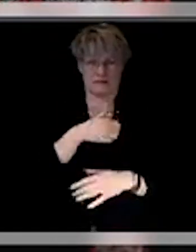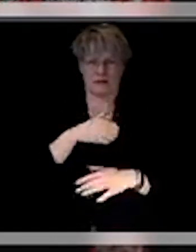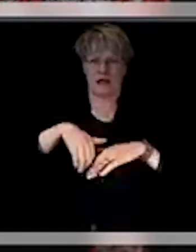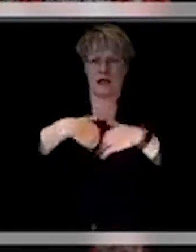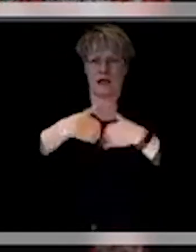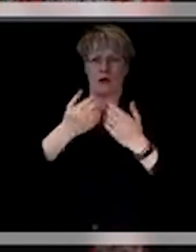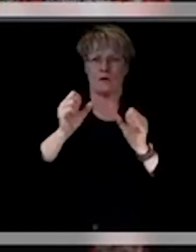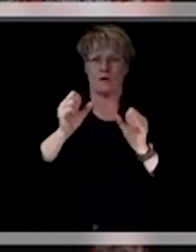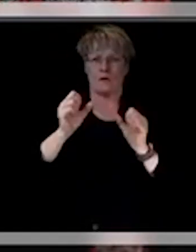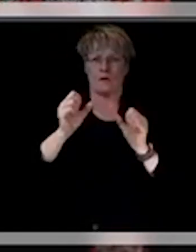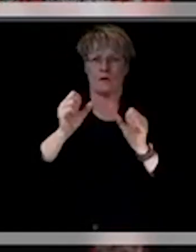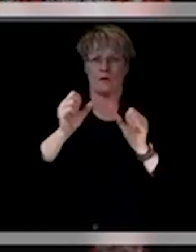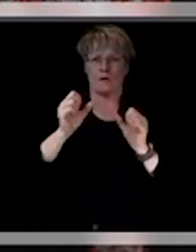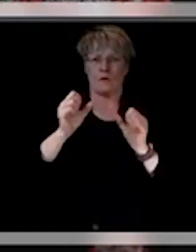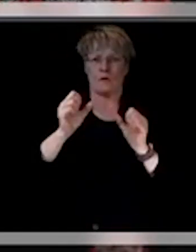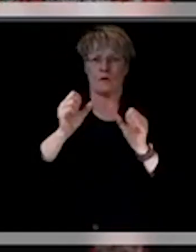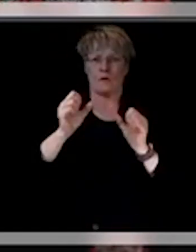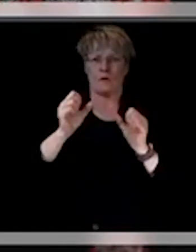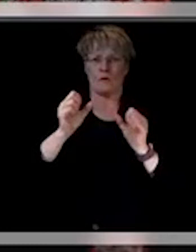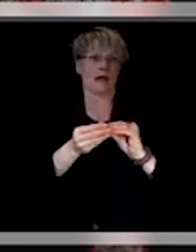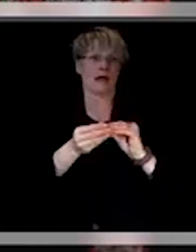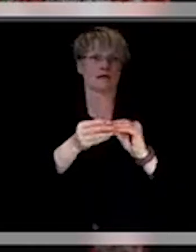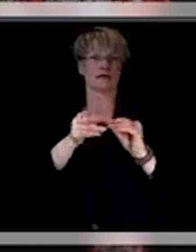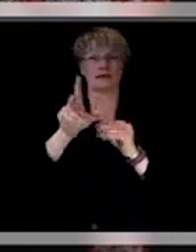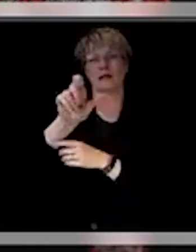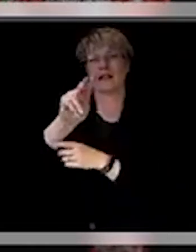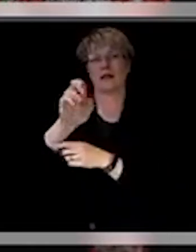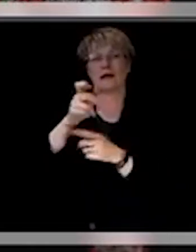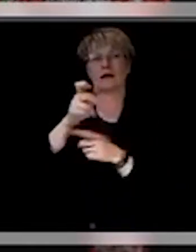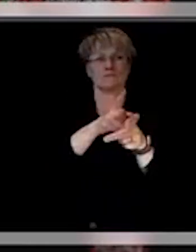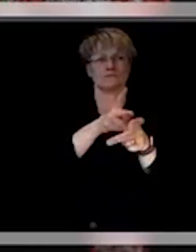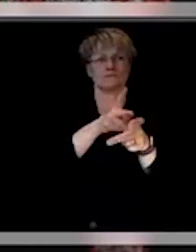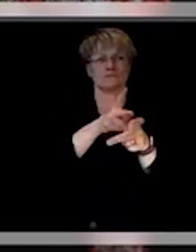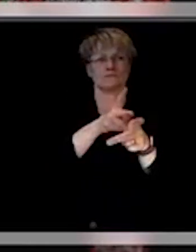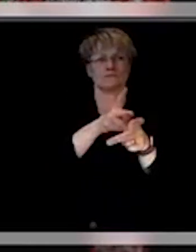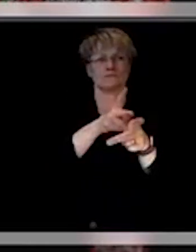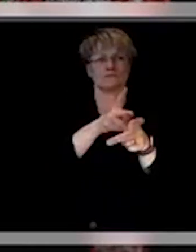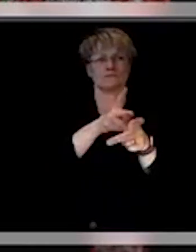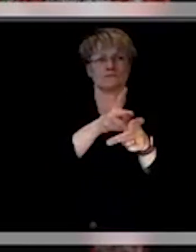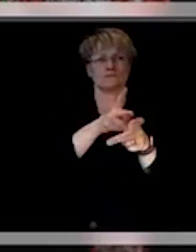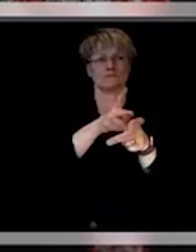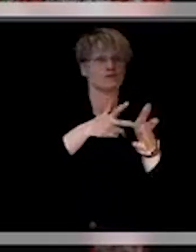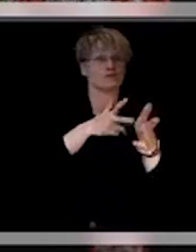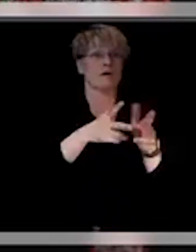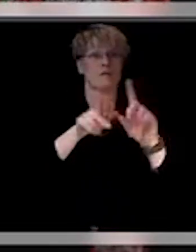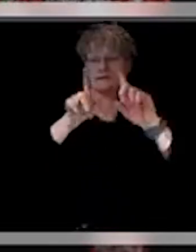if we see a need for that. So, we have seen the same and have the same concern and are